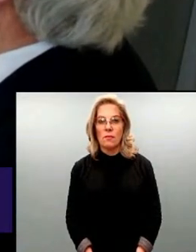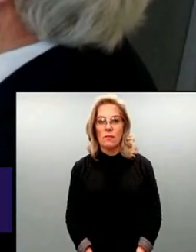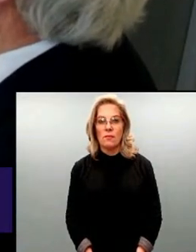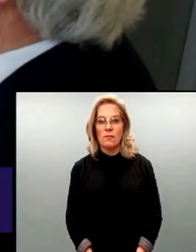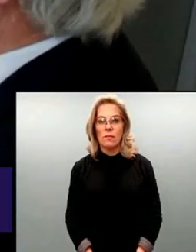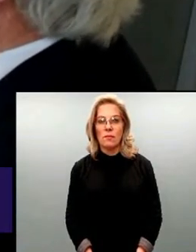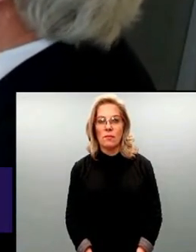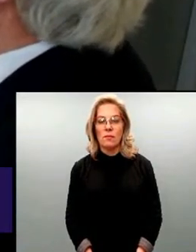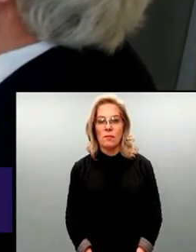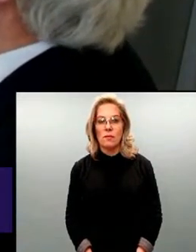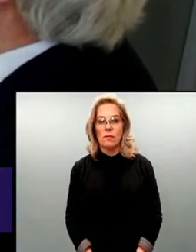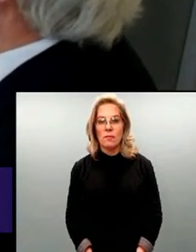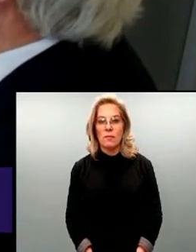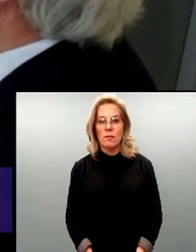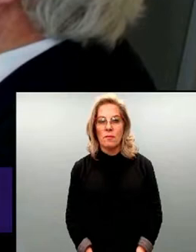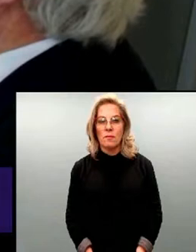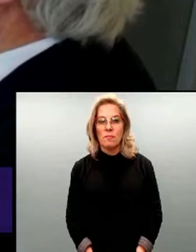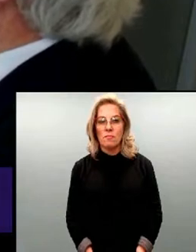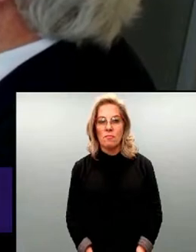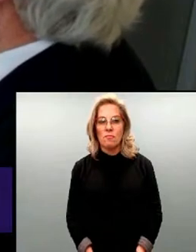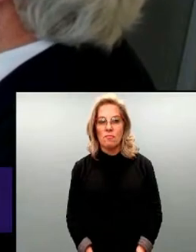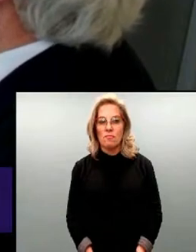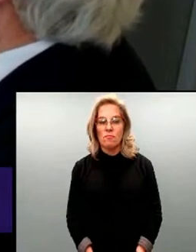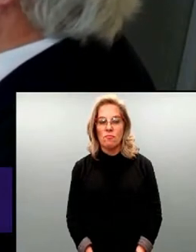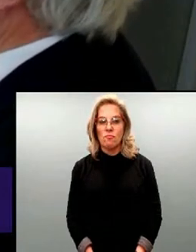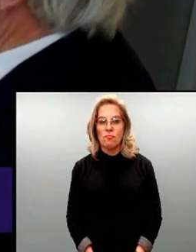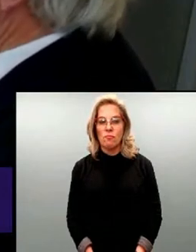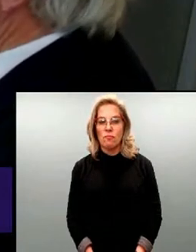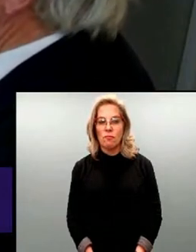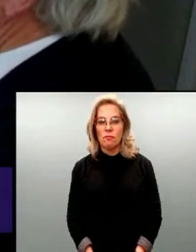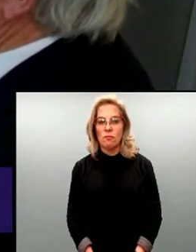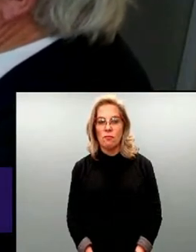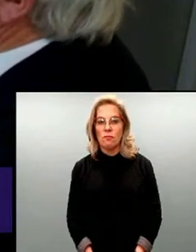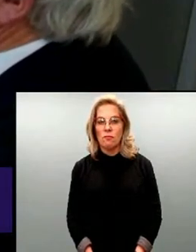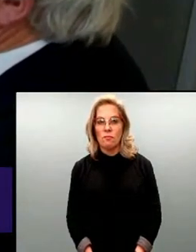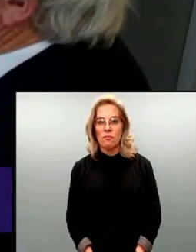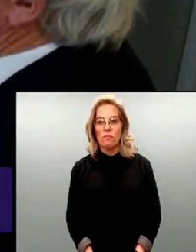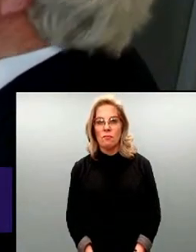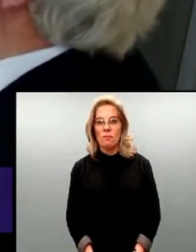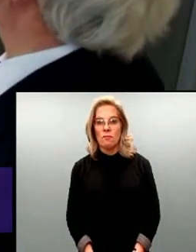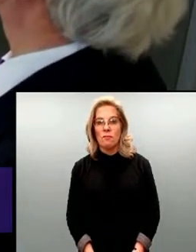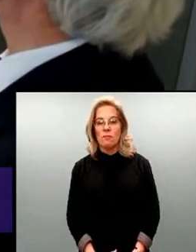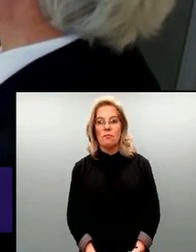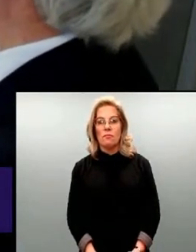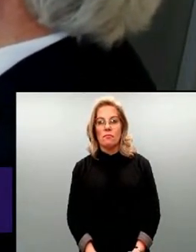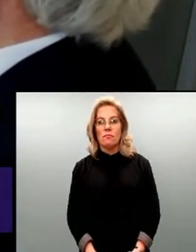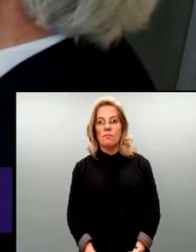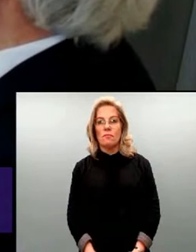assist. Not become a doctor, of course, I don't mean that, but to provide critical